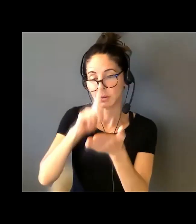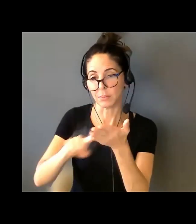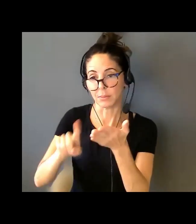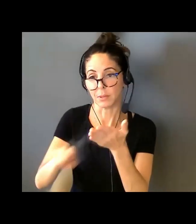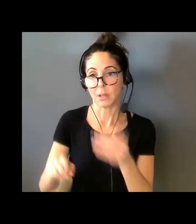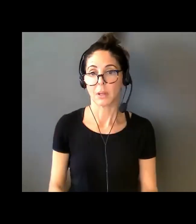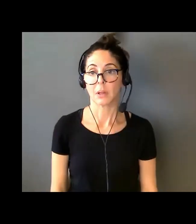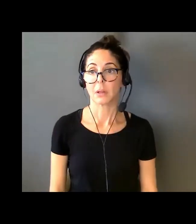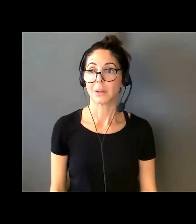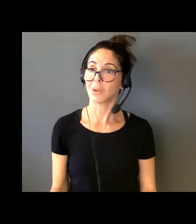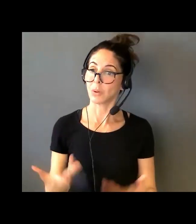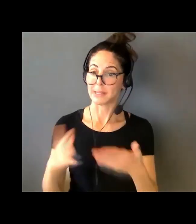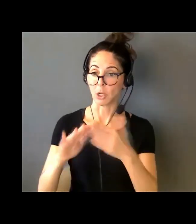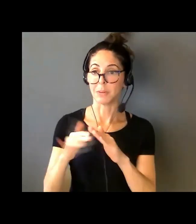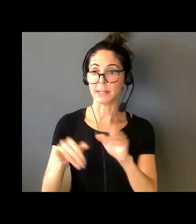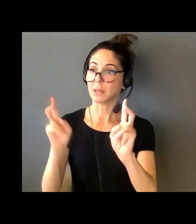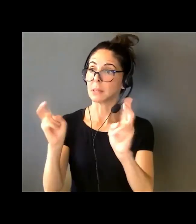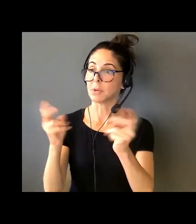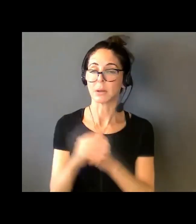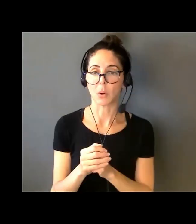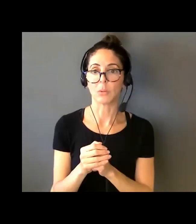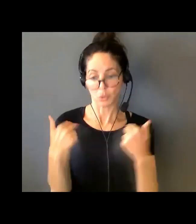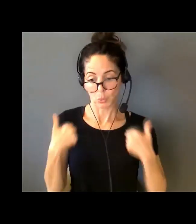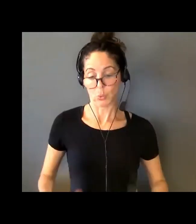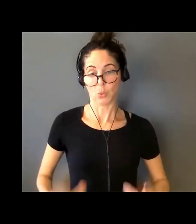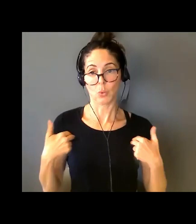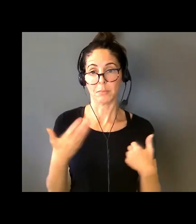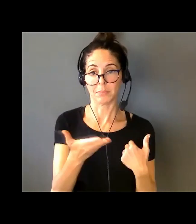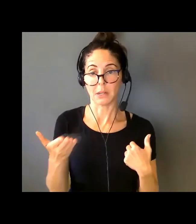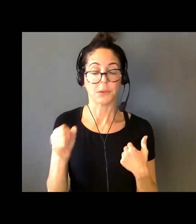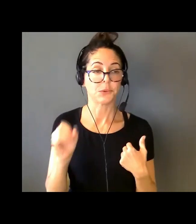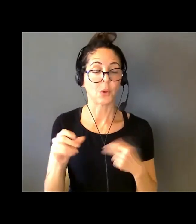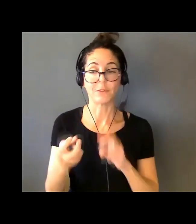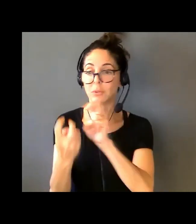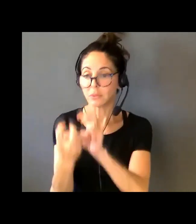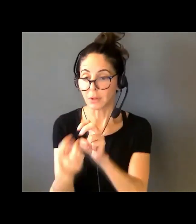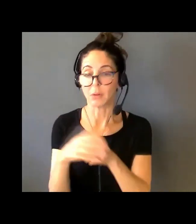are people there. Okay? I think having a tea, or plum wine, or whatever could be with them.